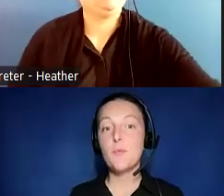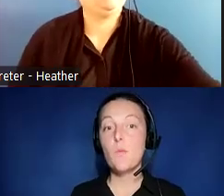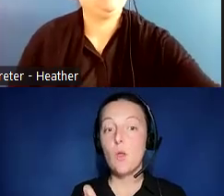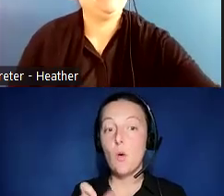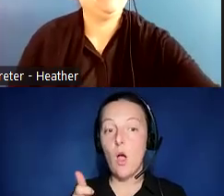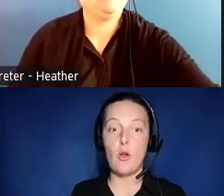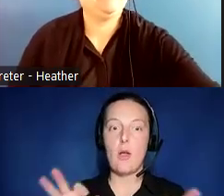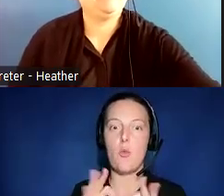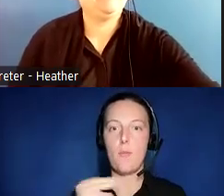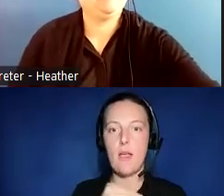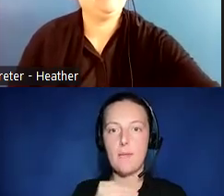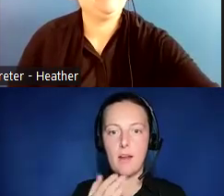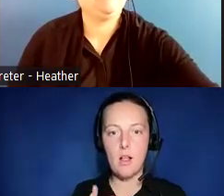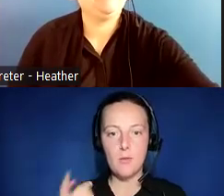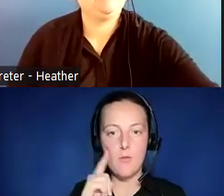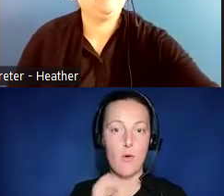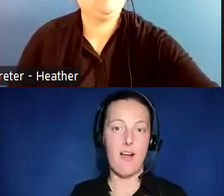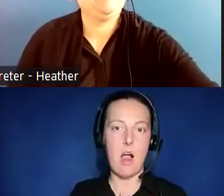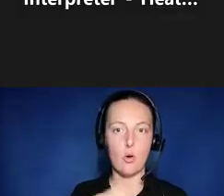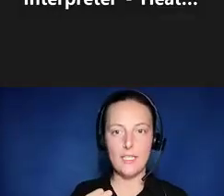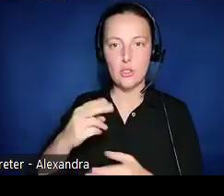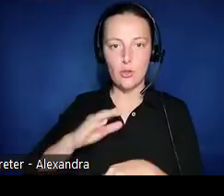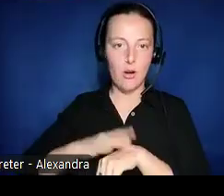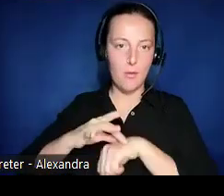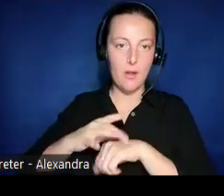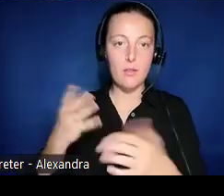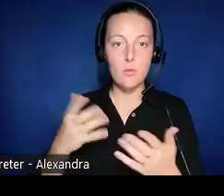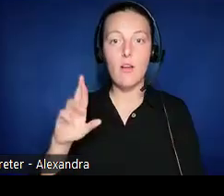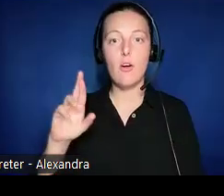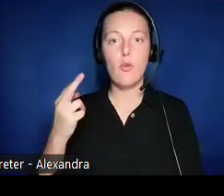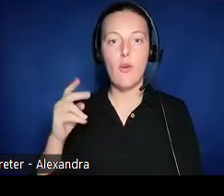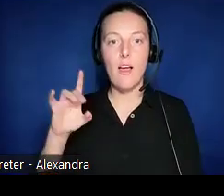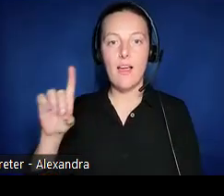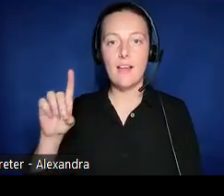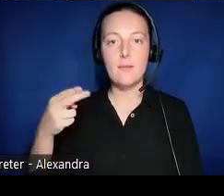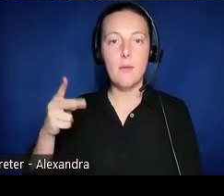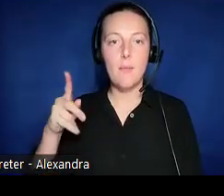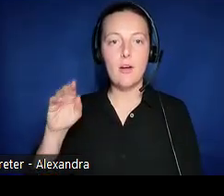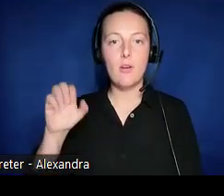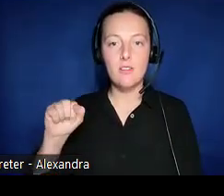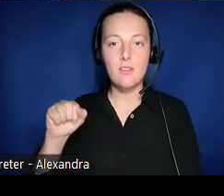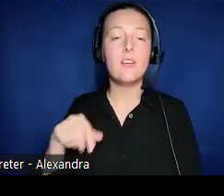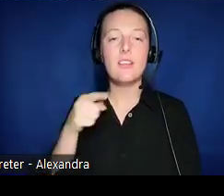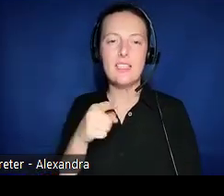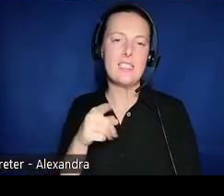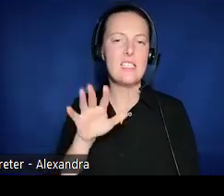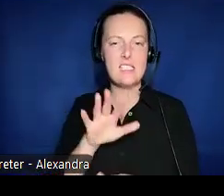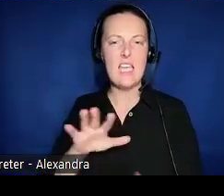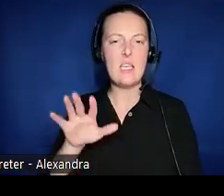which was copied in roughly the same period in 1650 B.CE CE, but is likely referencing procedures